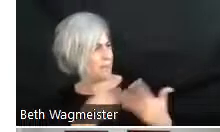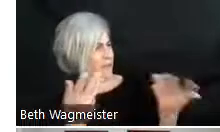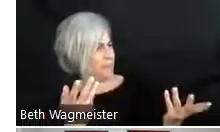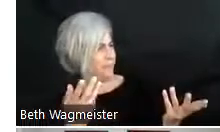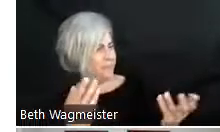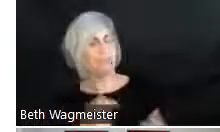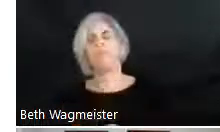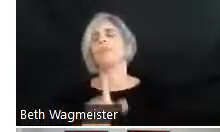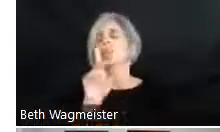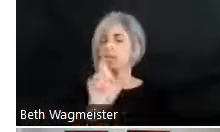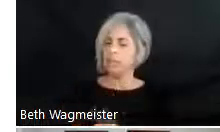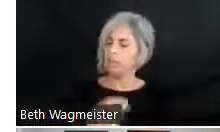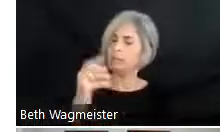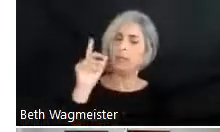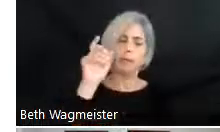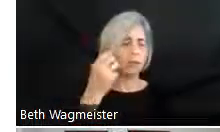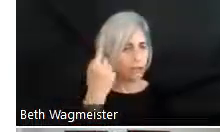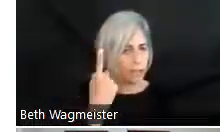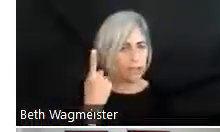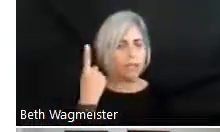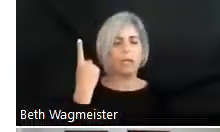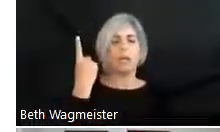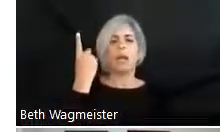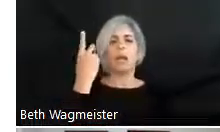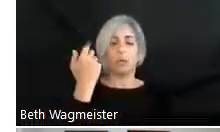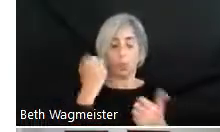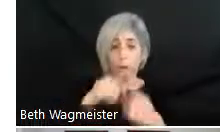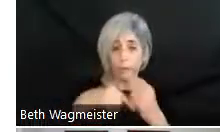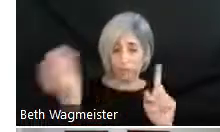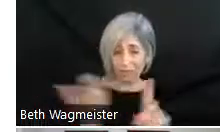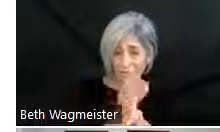We need to realize that when we try to convince people this is the right thing to do, they